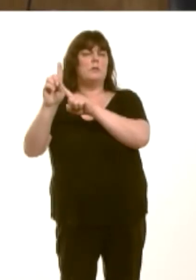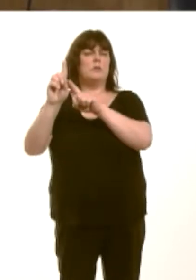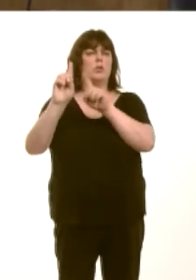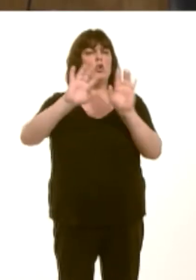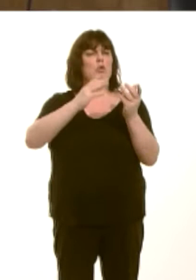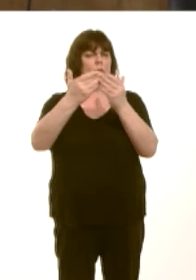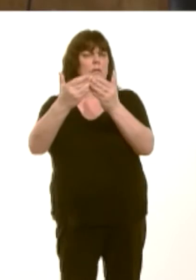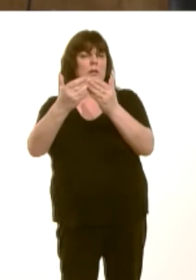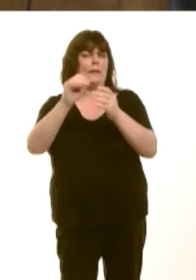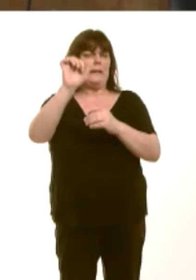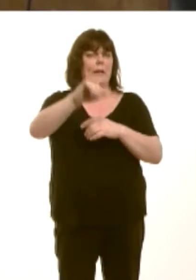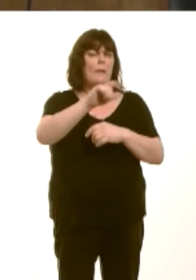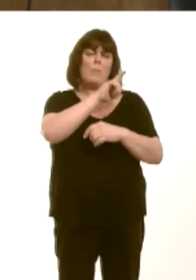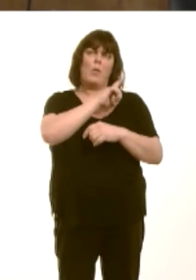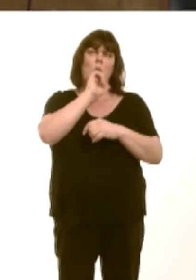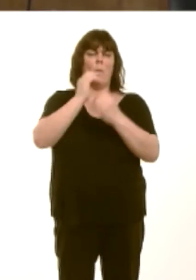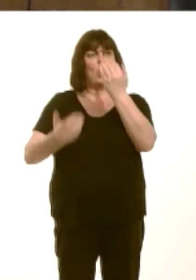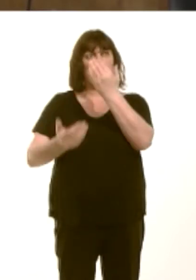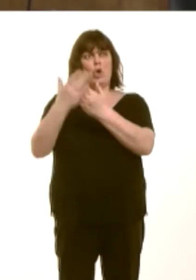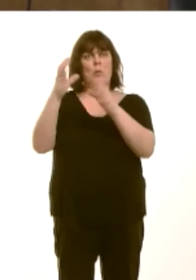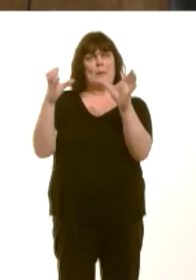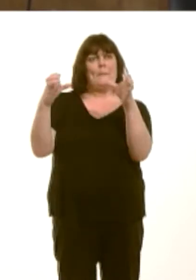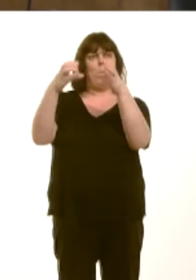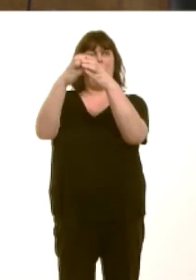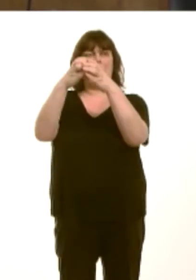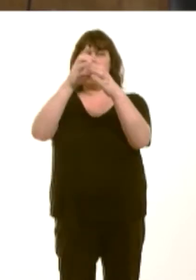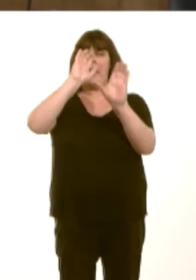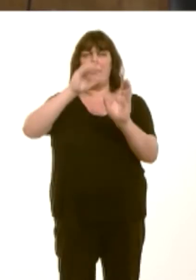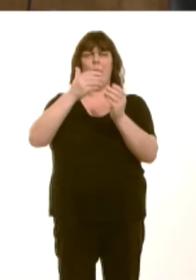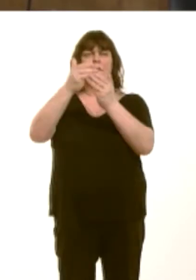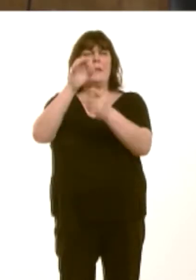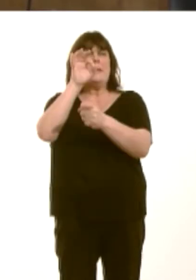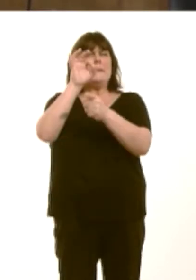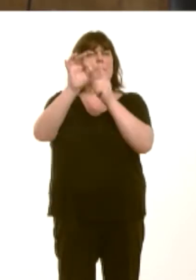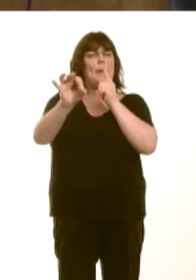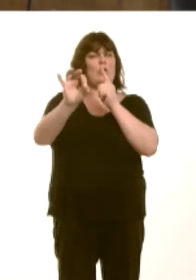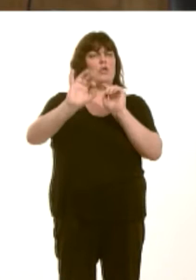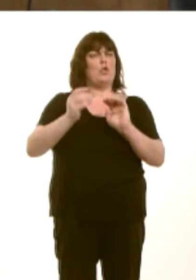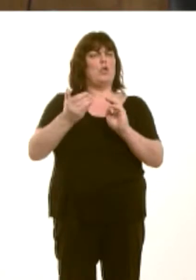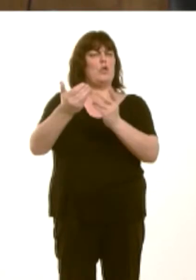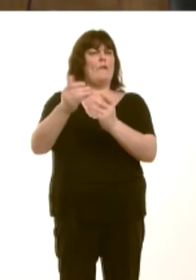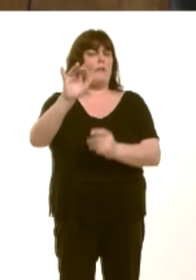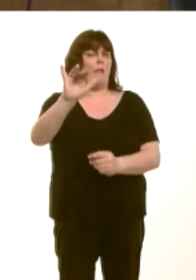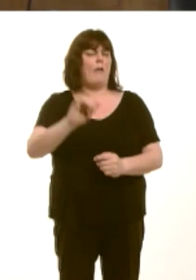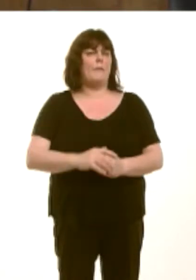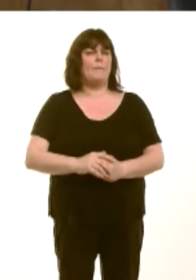be able to provide services, particularly more specialist services, at the end of the day. That much is true.